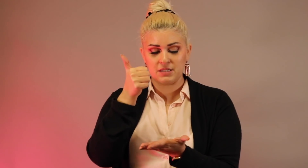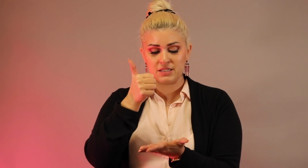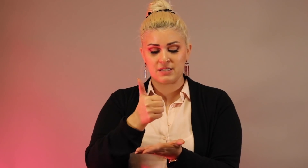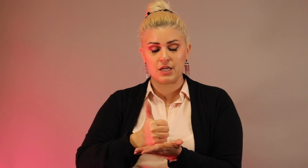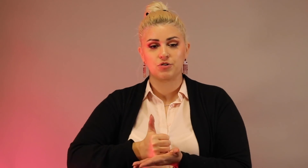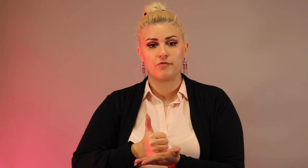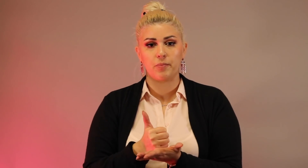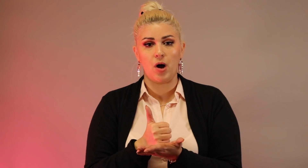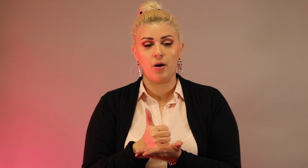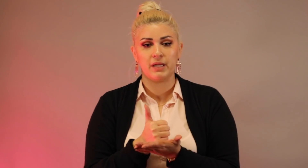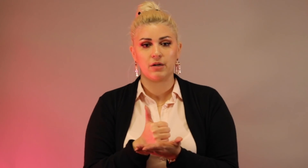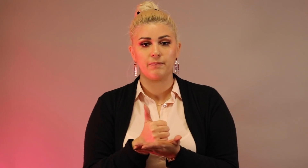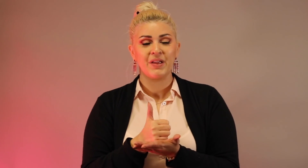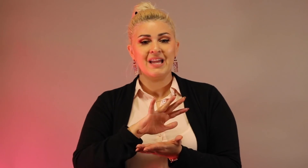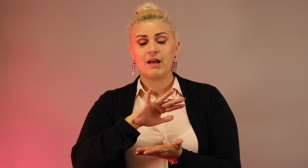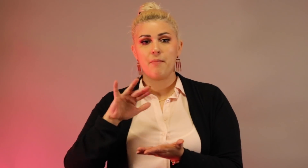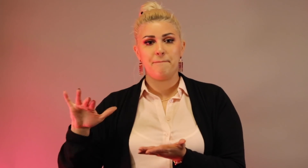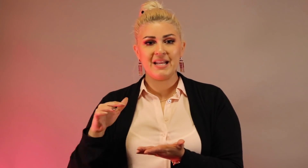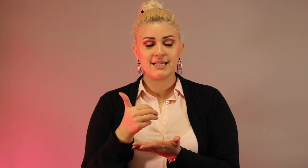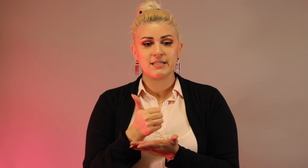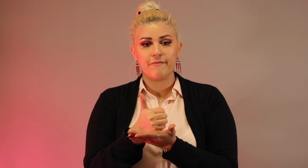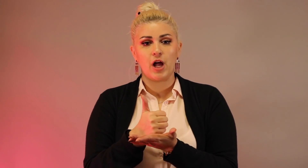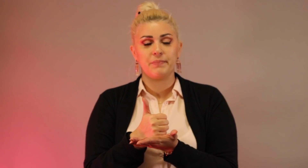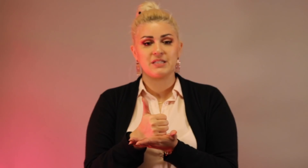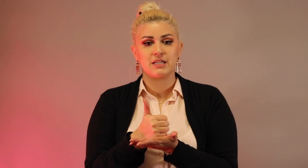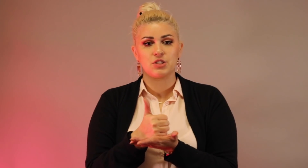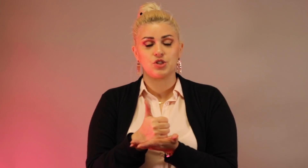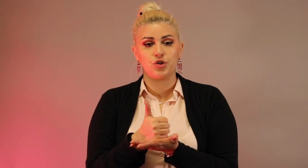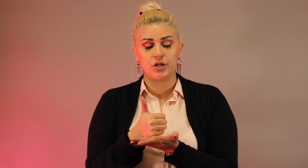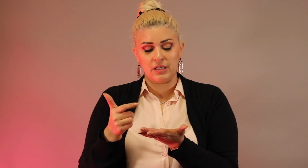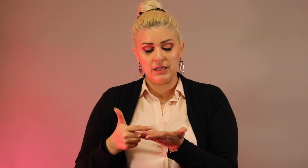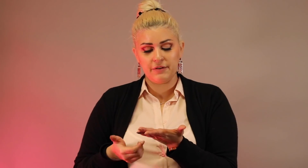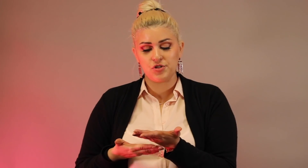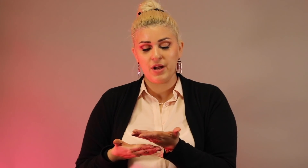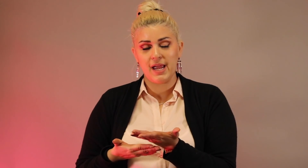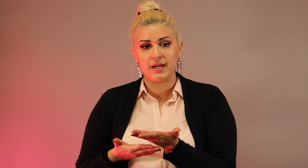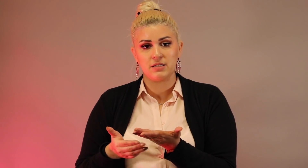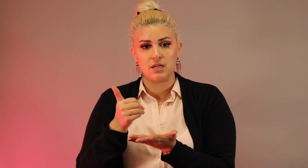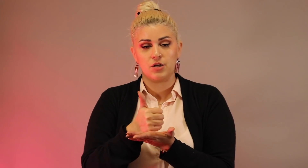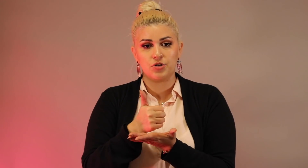in the center of your palm here. Now the basic sign for help is this, so you're gonna lift your hand,